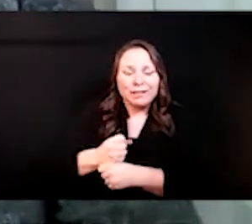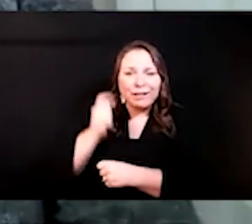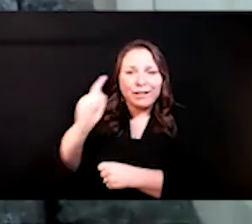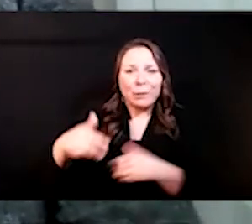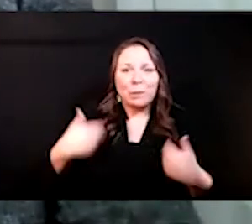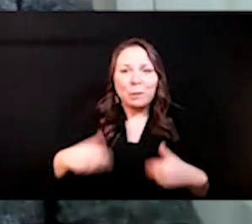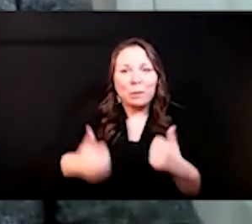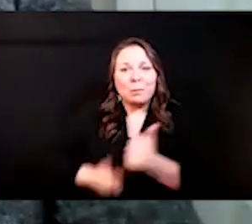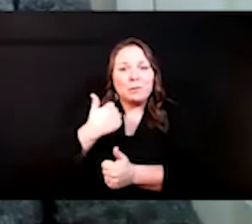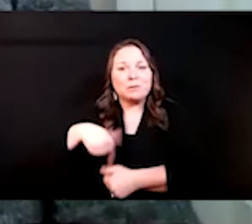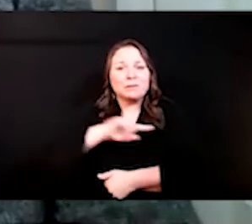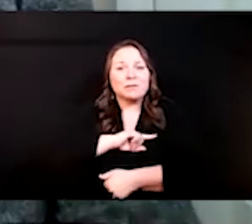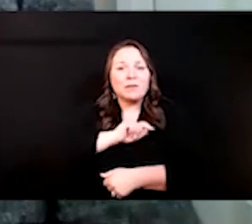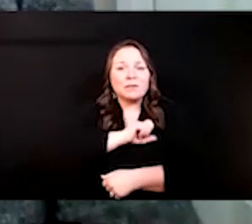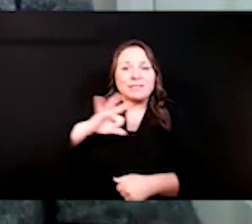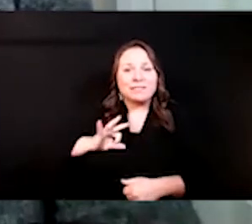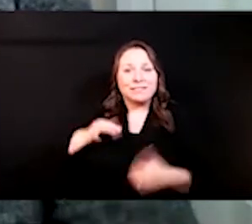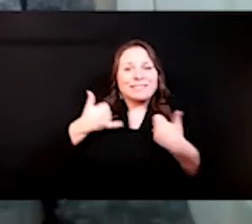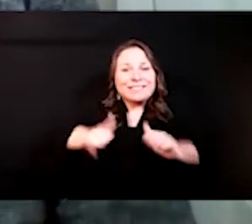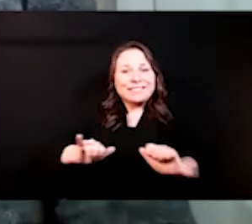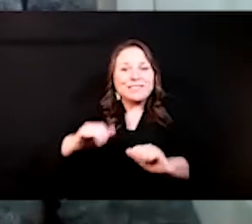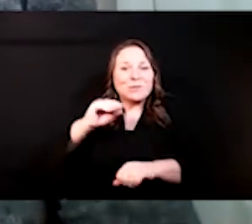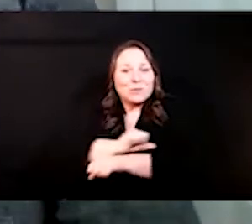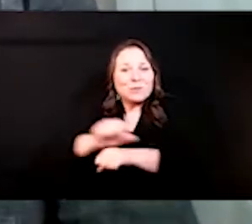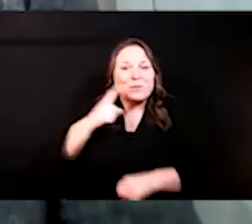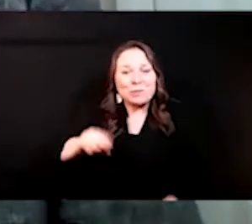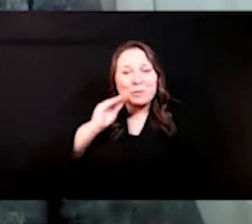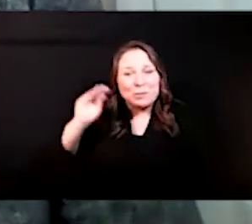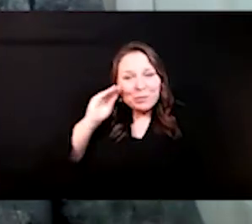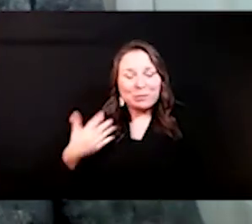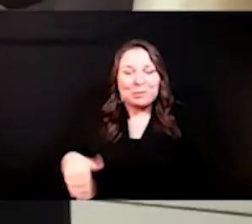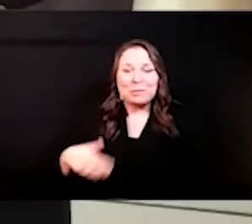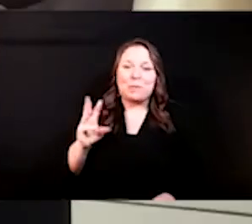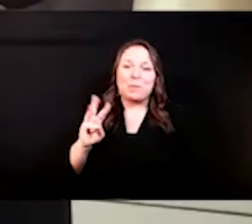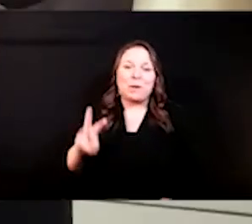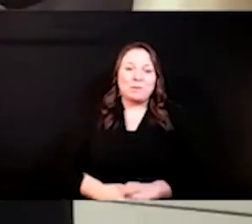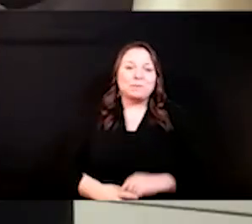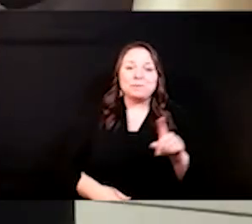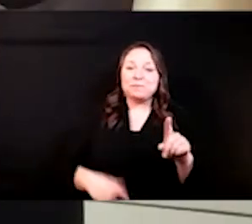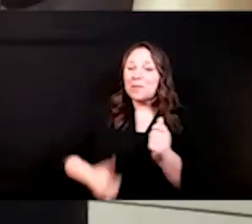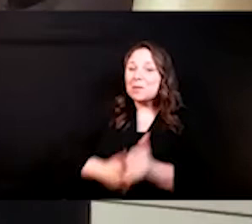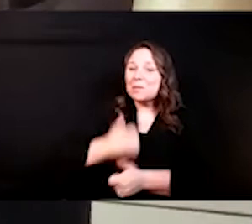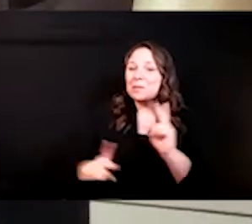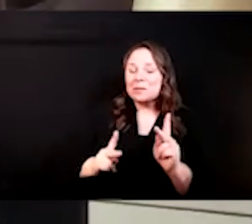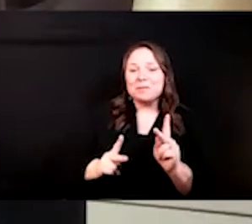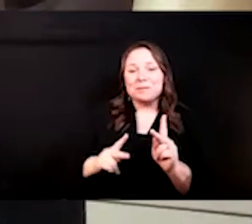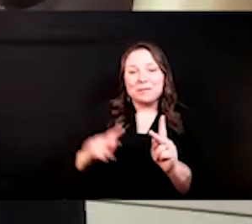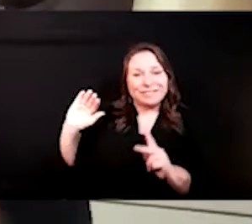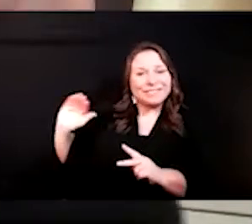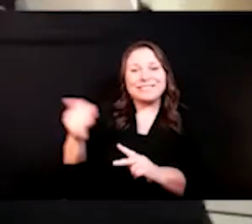ALMOST A YEAR LATER AND MOST OF OUR, YOU KNOW, STAFF IS STILL WORKING REMOTELY.